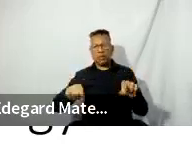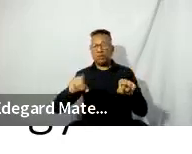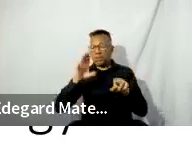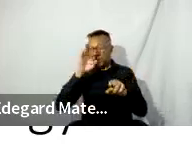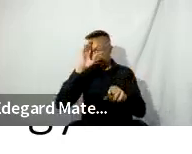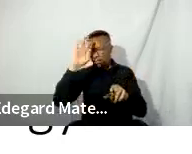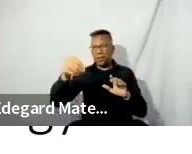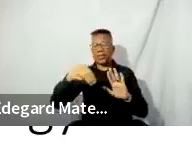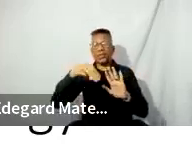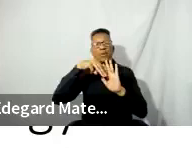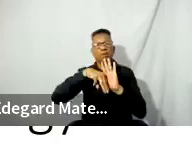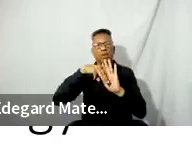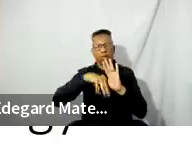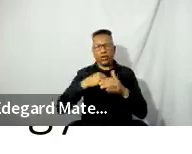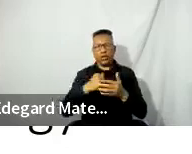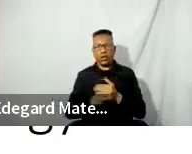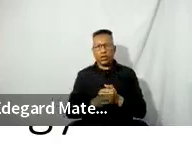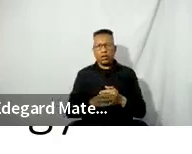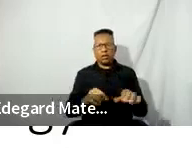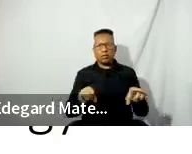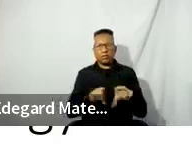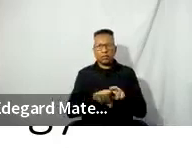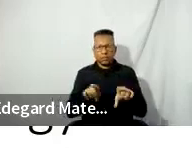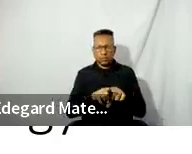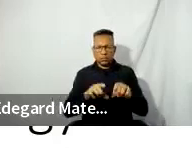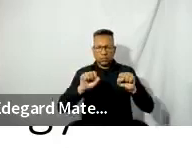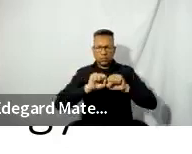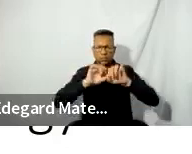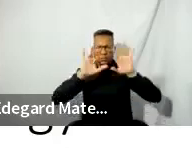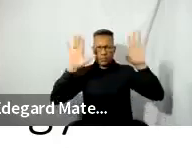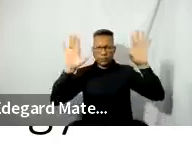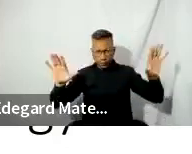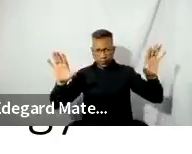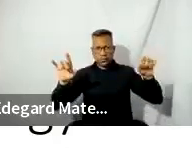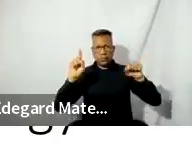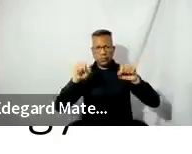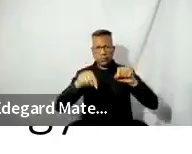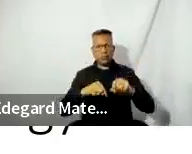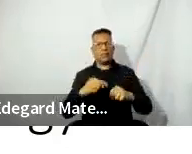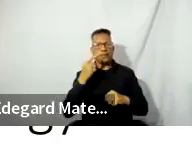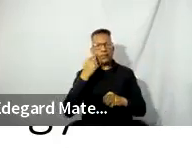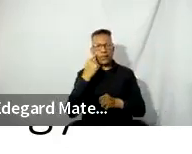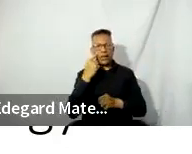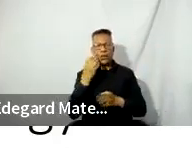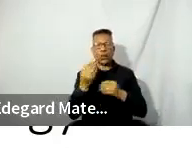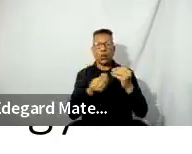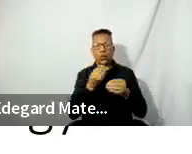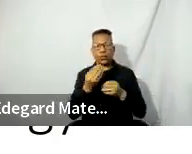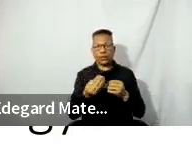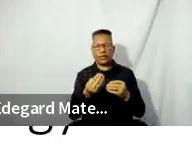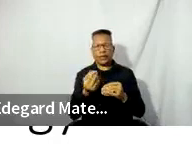So d So with with all of d So with with all of that this very clearly a a serious. content contender